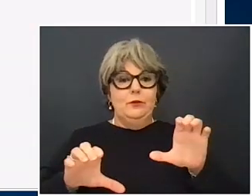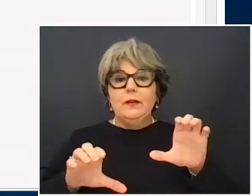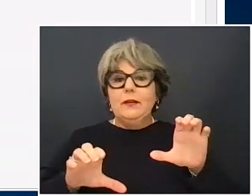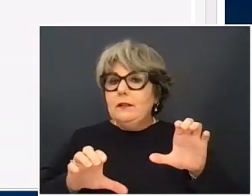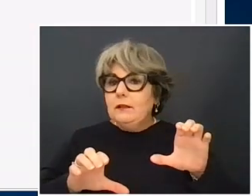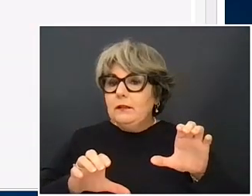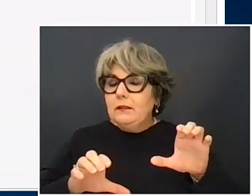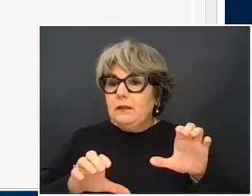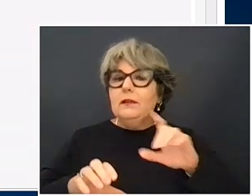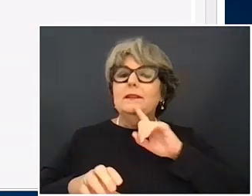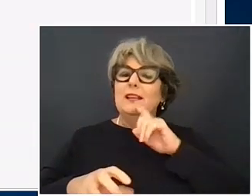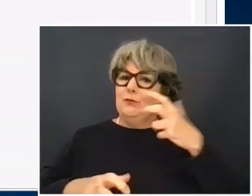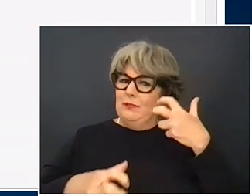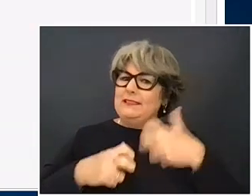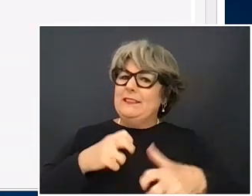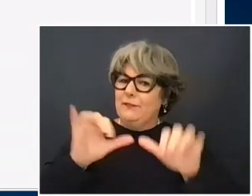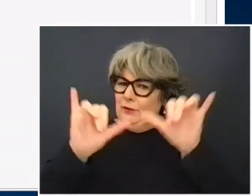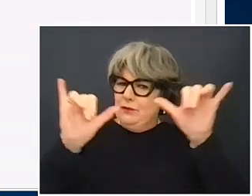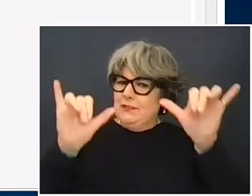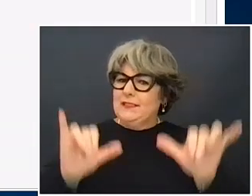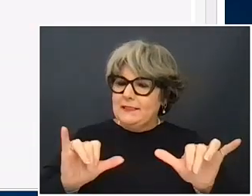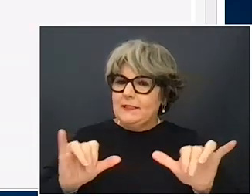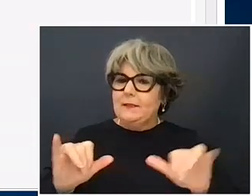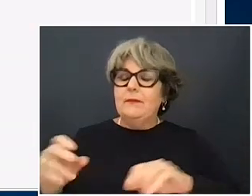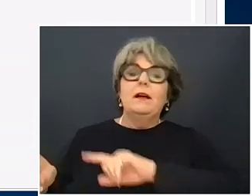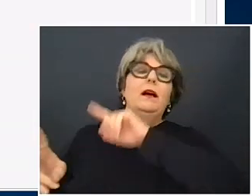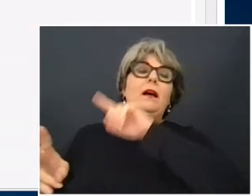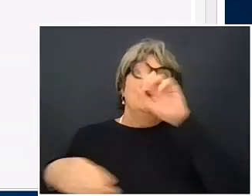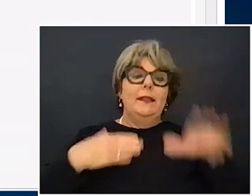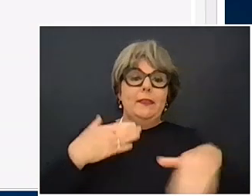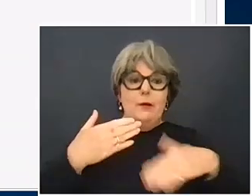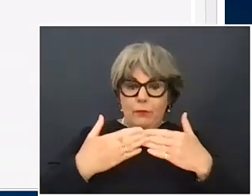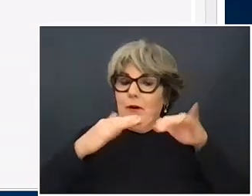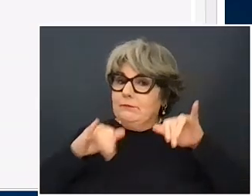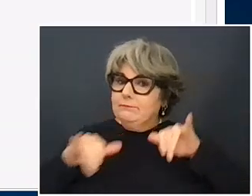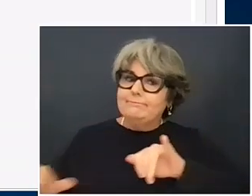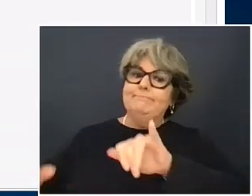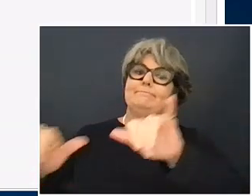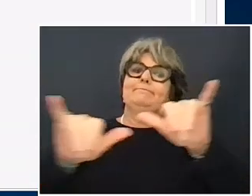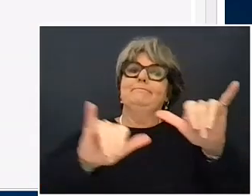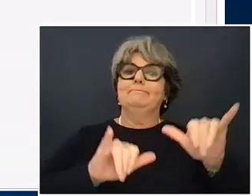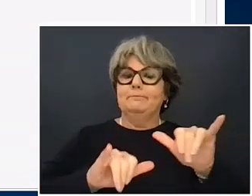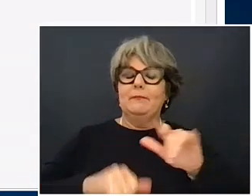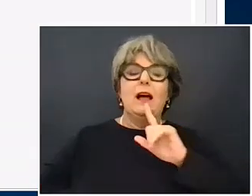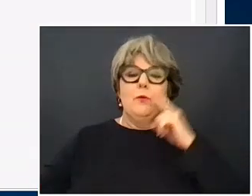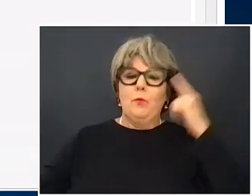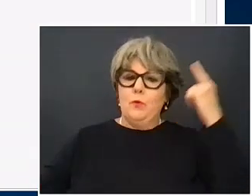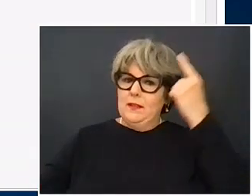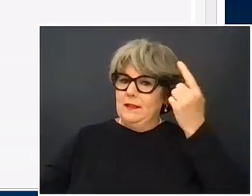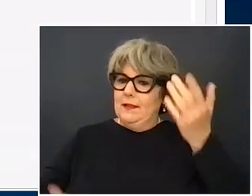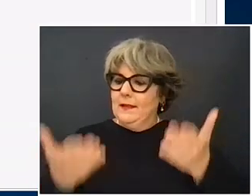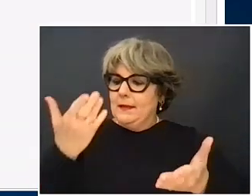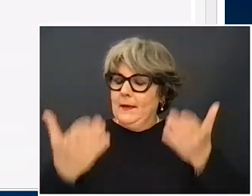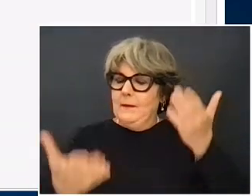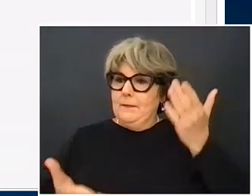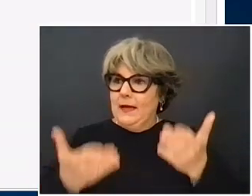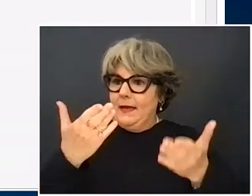system. Then we would all have to do it. So I really think that it might- that the focus might be on the Department finding a